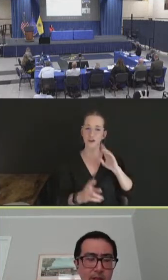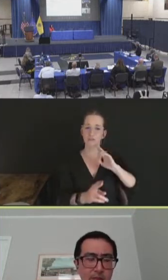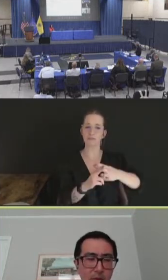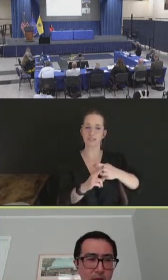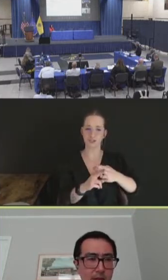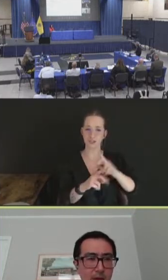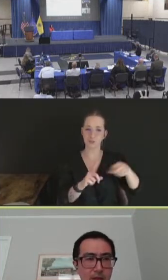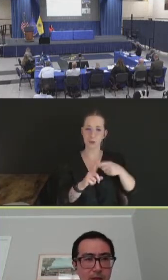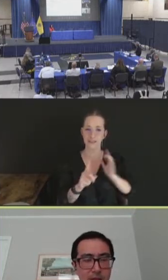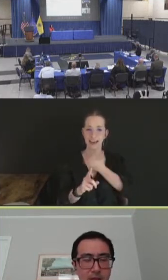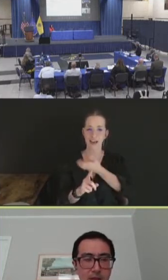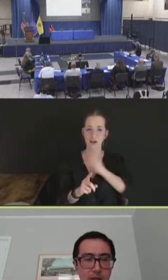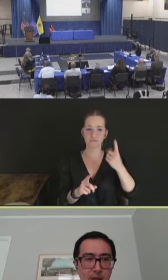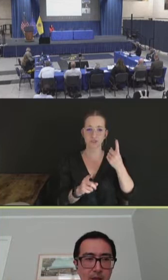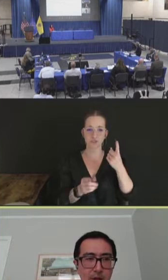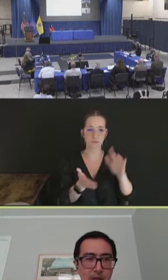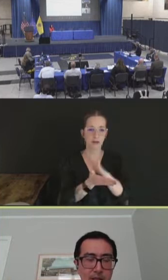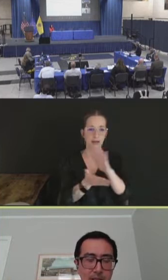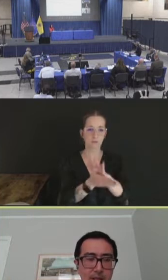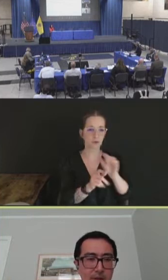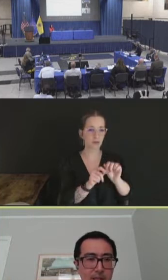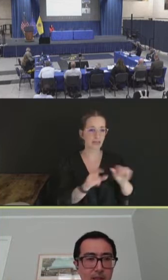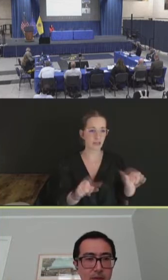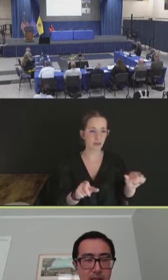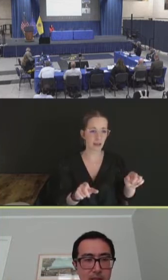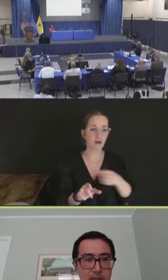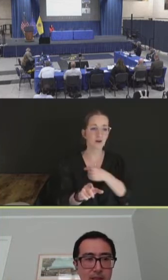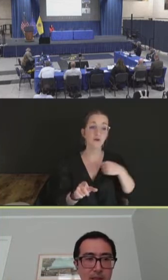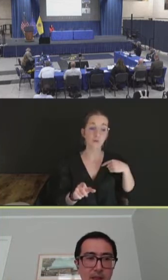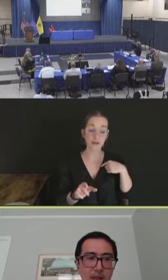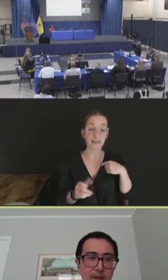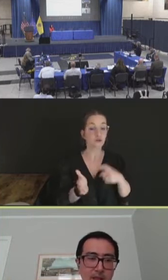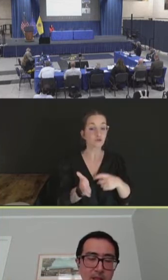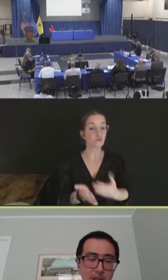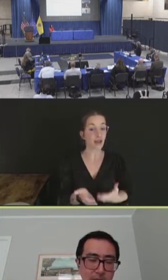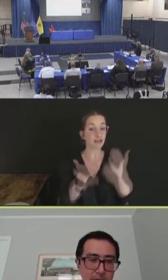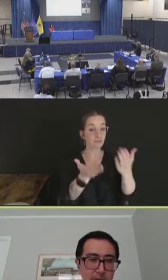we supported and recommend prioritization for essential workers. Vaccine uptake,